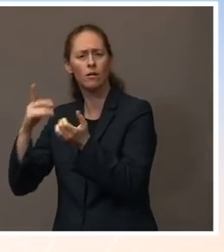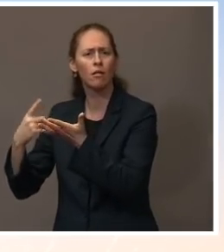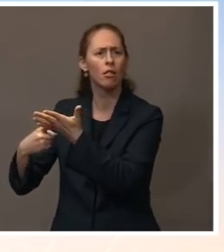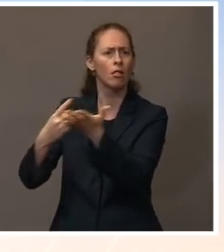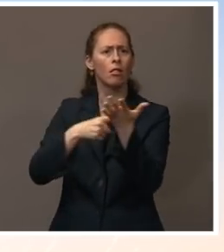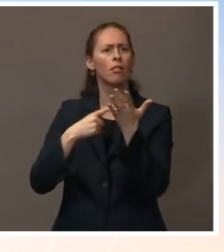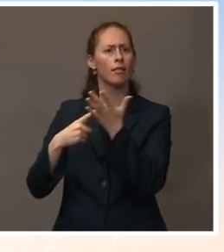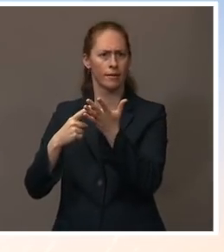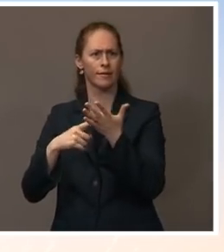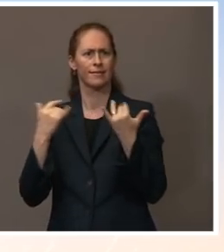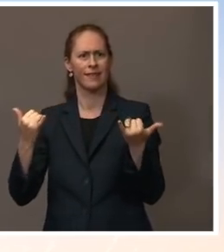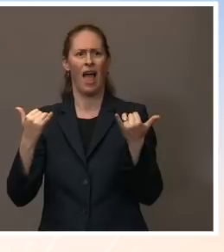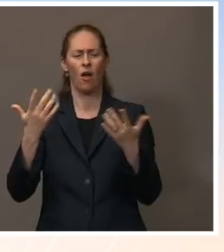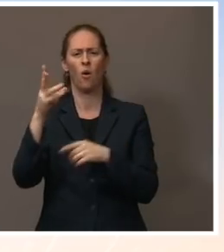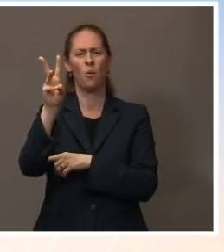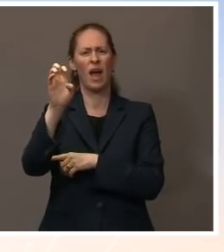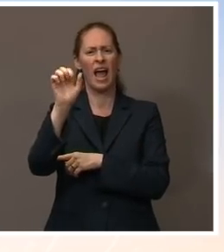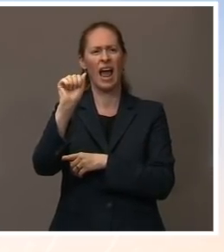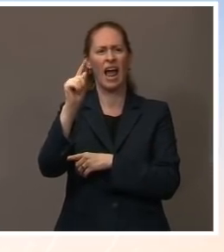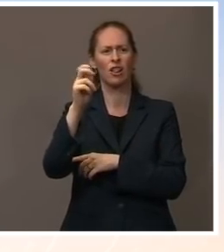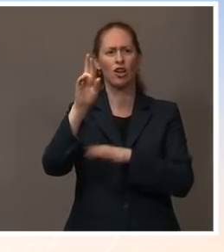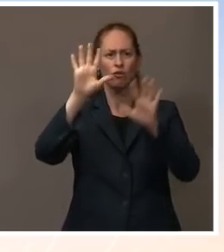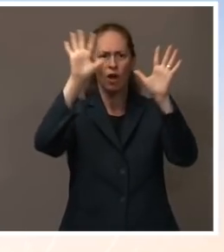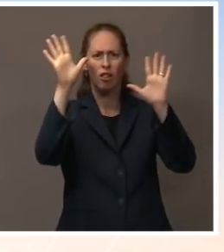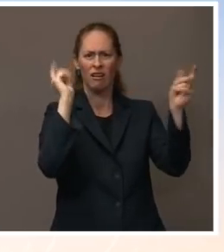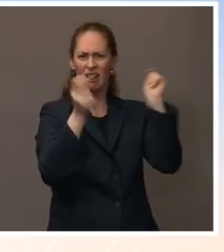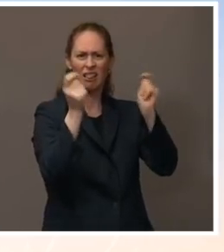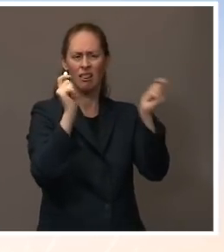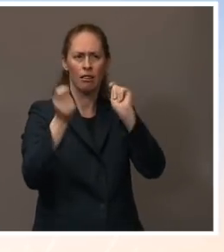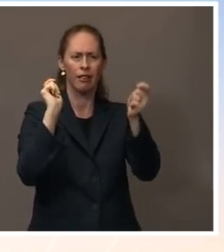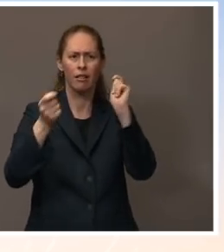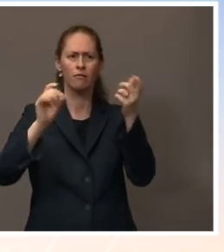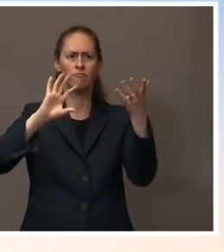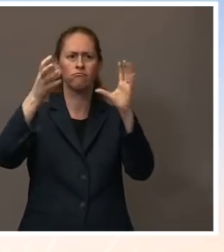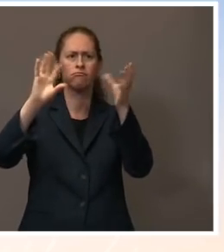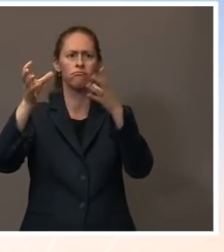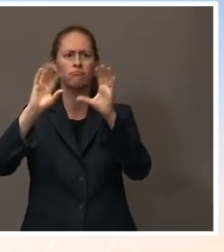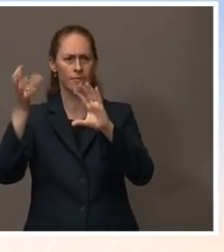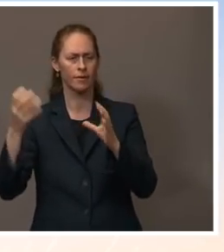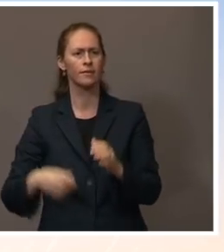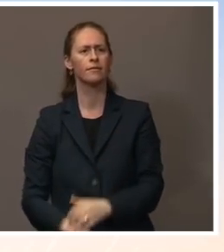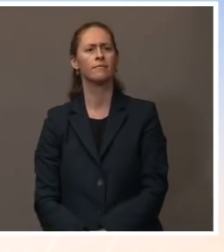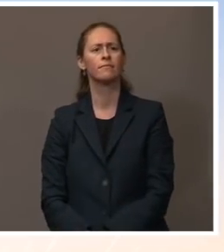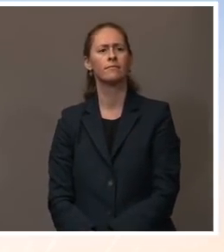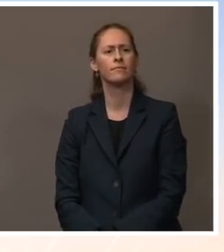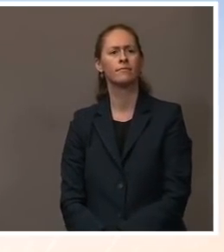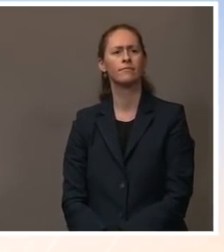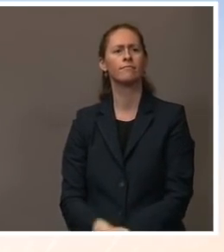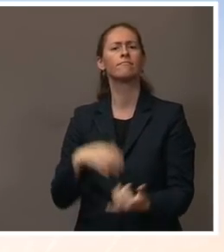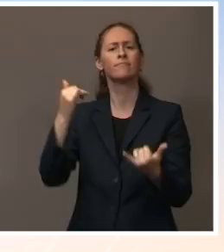Researchers have an event at Columbia University this week to look at moving people out of harm's way